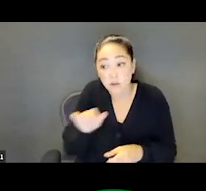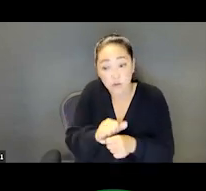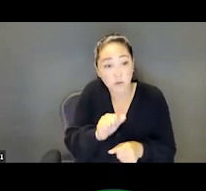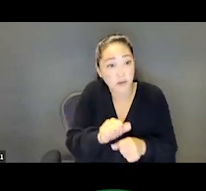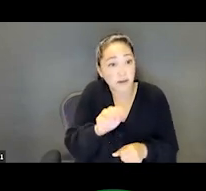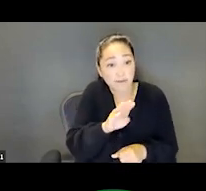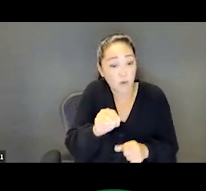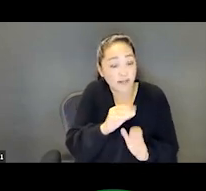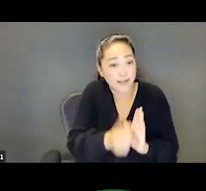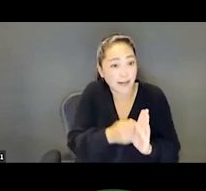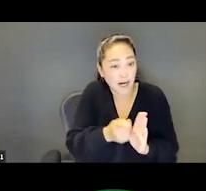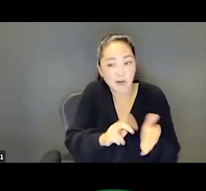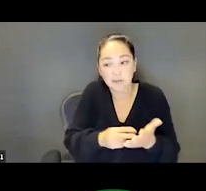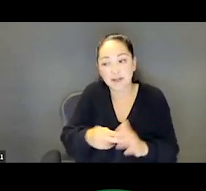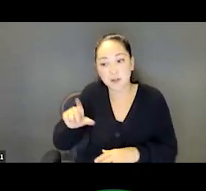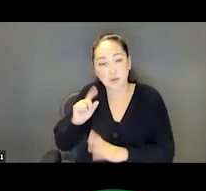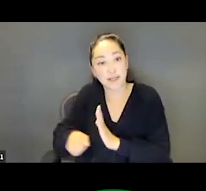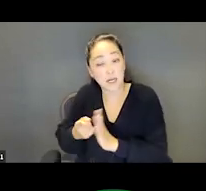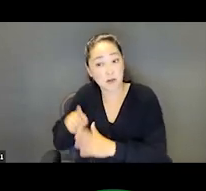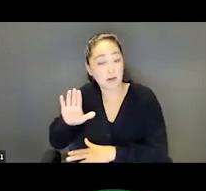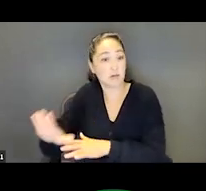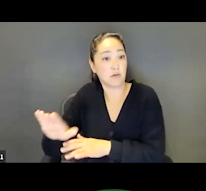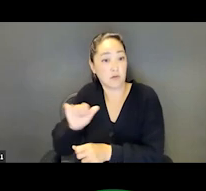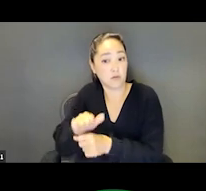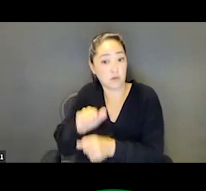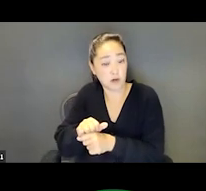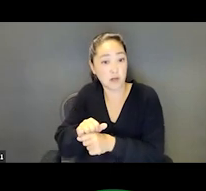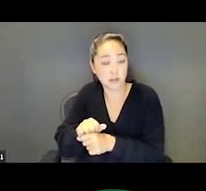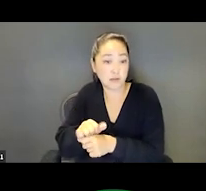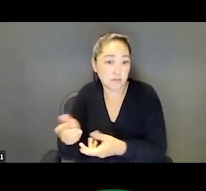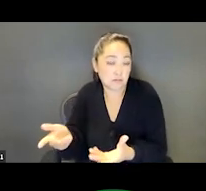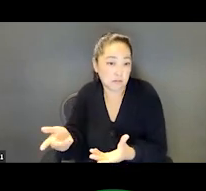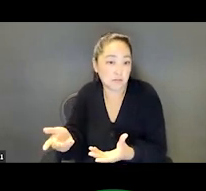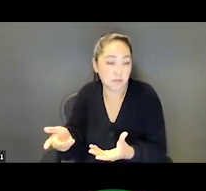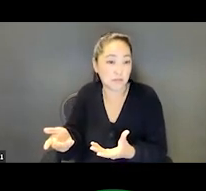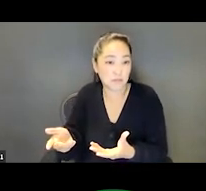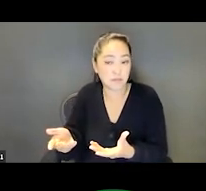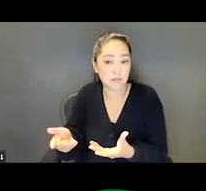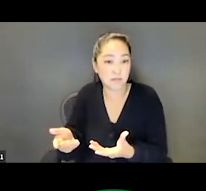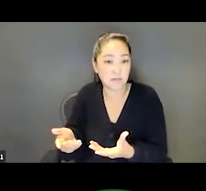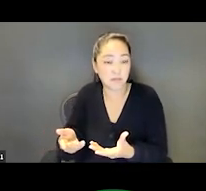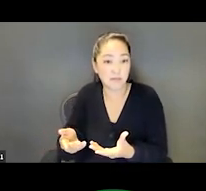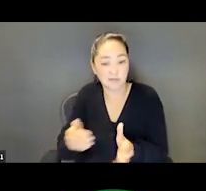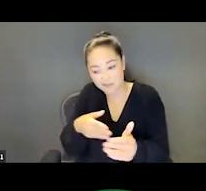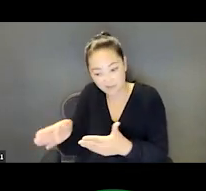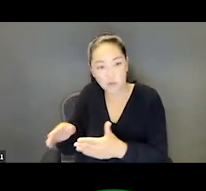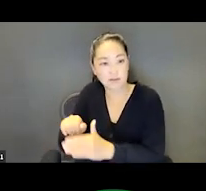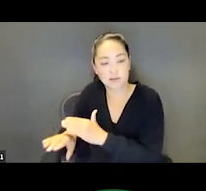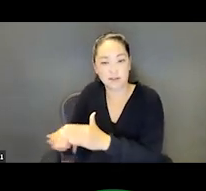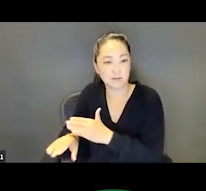calculating that 20 h of your of your week has is allotted, you know, like there's, there's